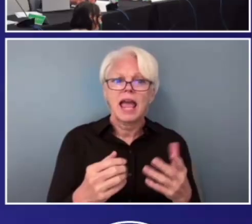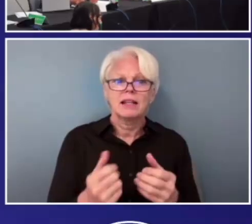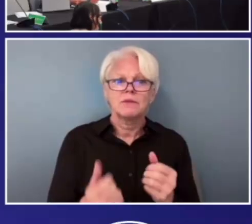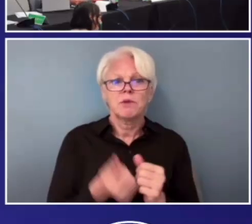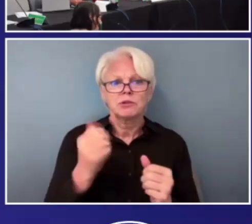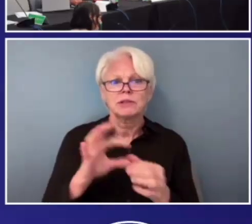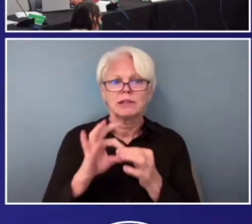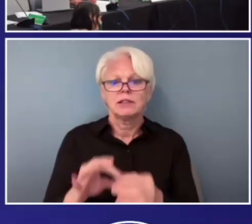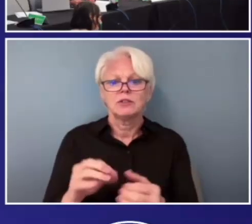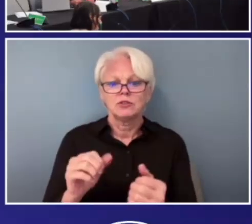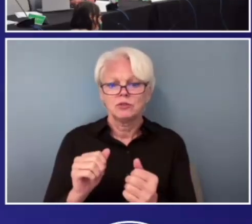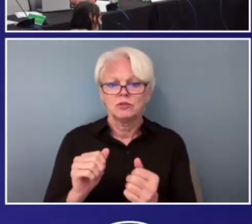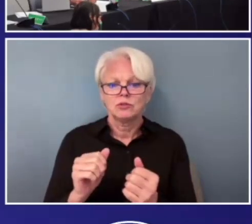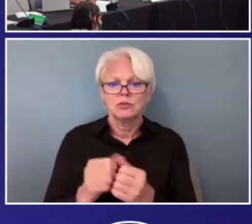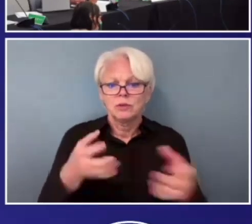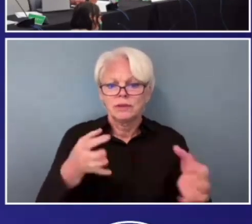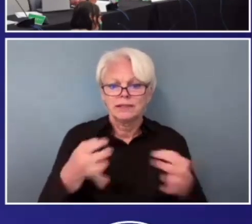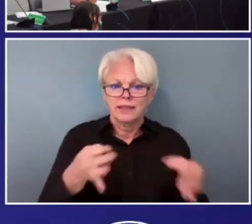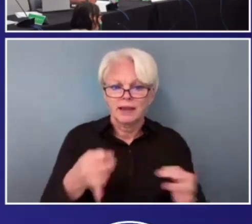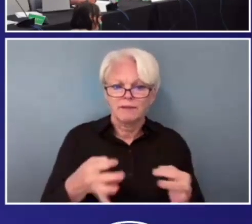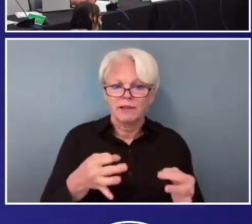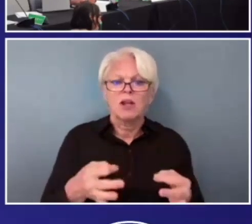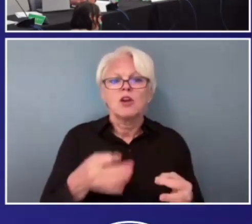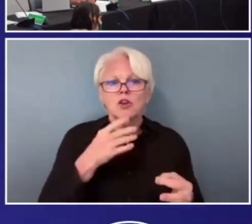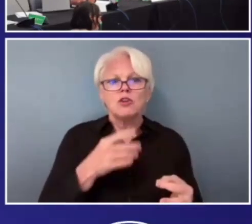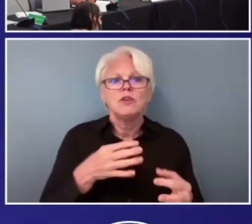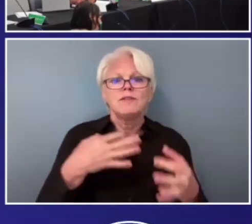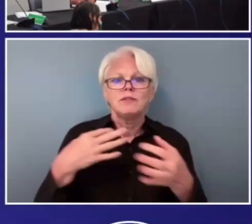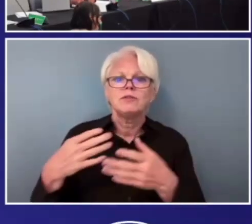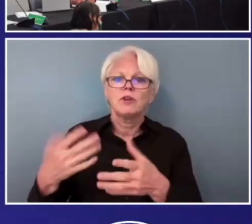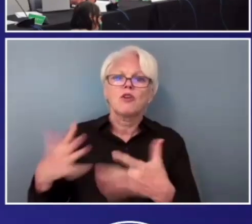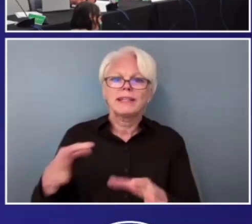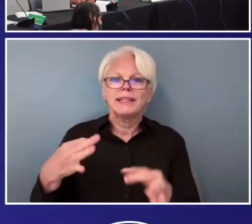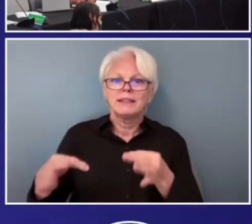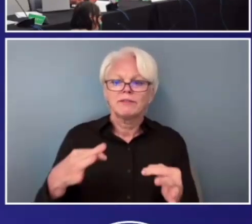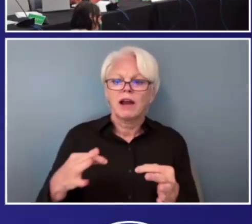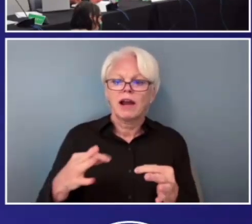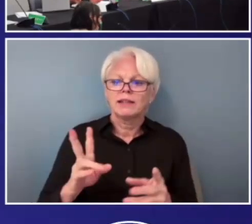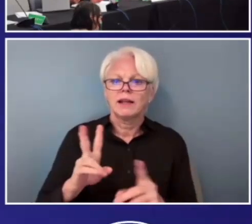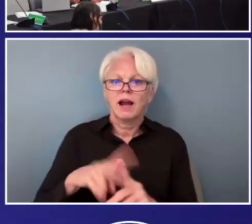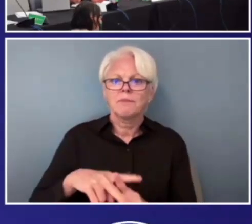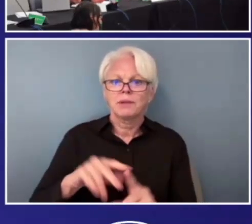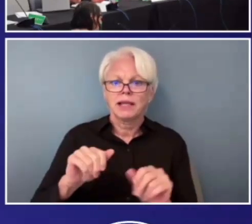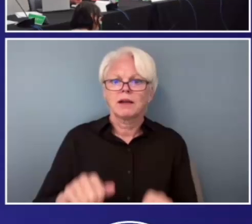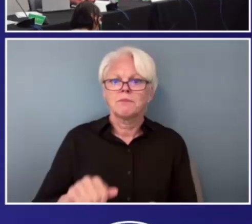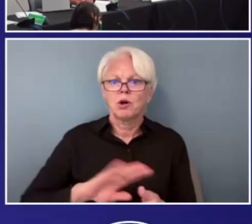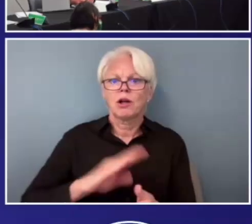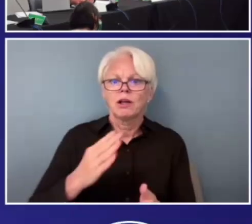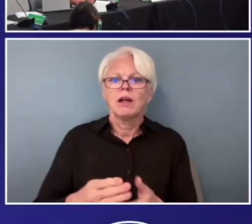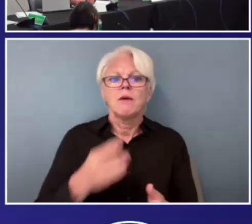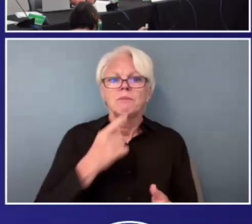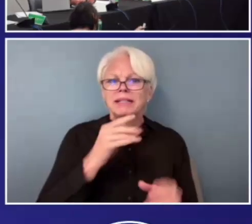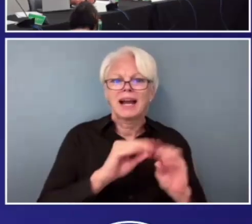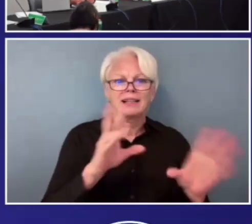I mean, you've defined applicable amount but not necessarily -- it's not clear what aggregate monthly payment is.